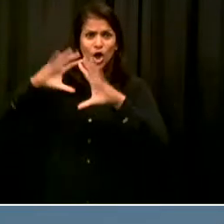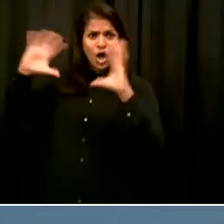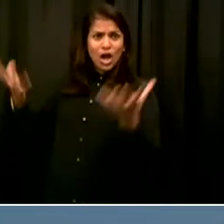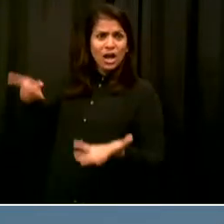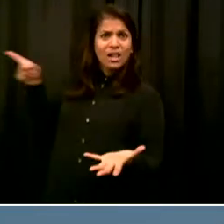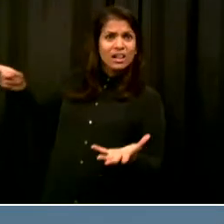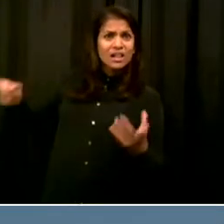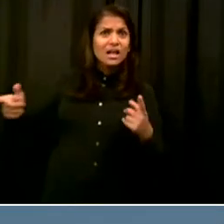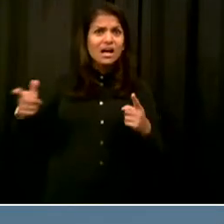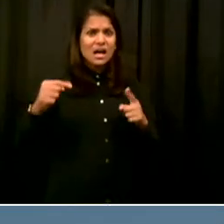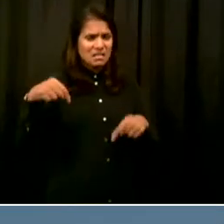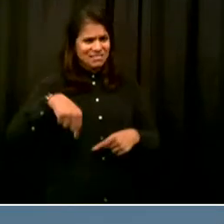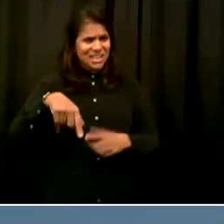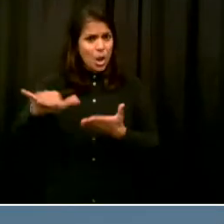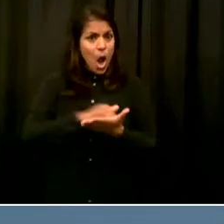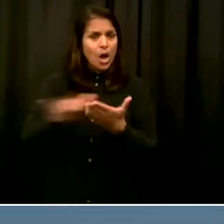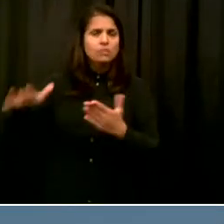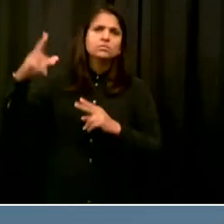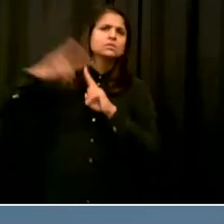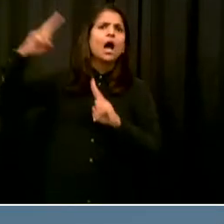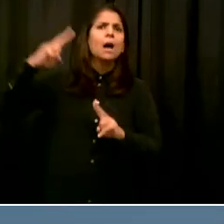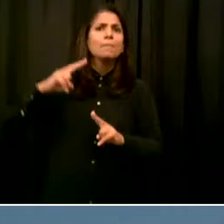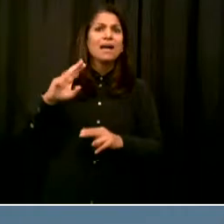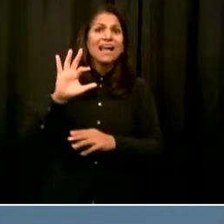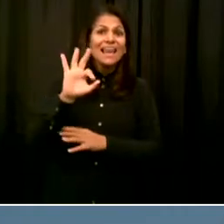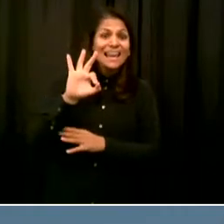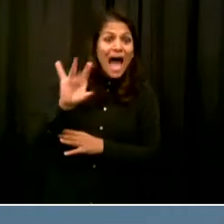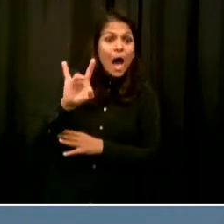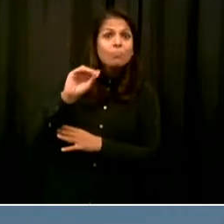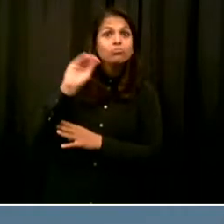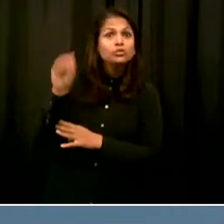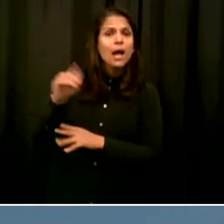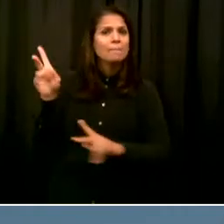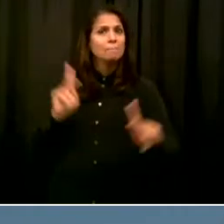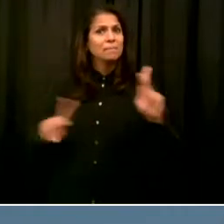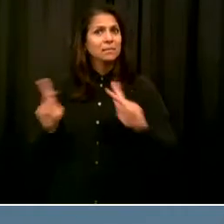98% OF OUR CASES TELL US THEY HAVE NOT LEFT THEIR HOMES OROR